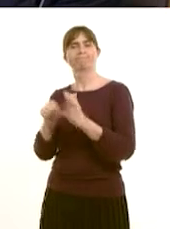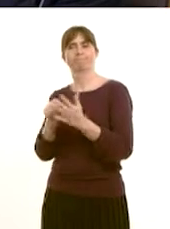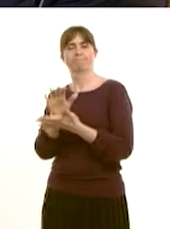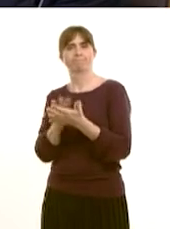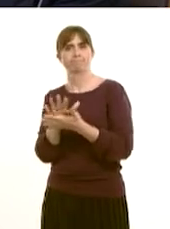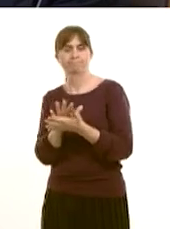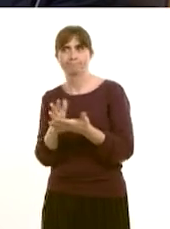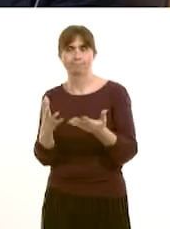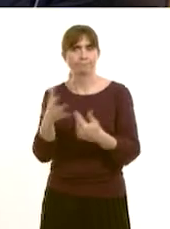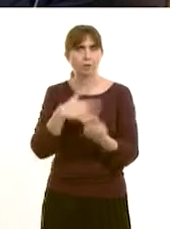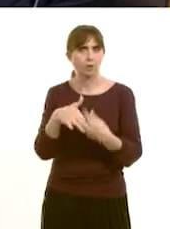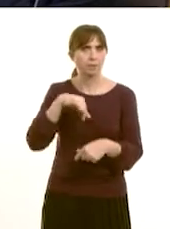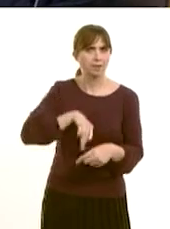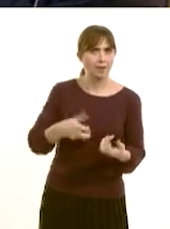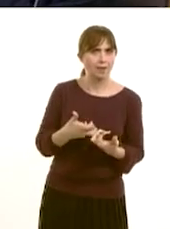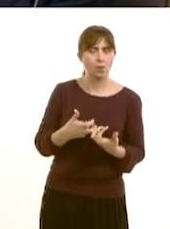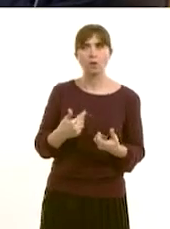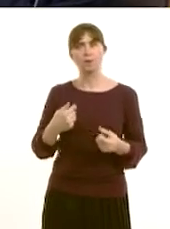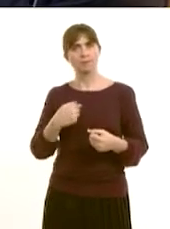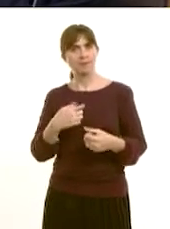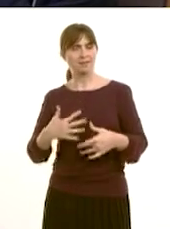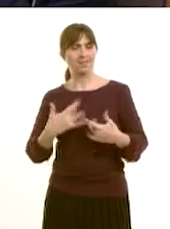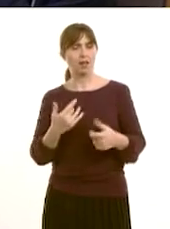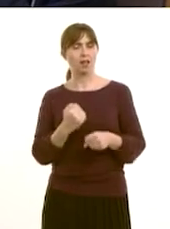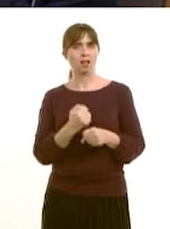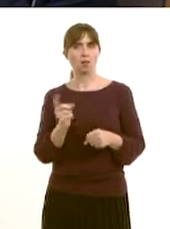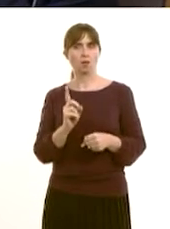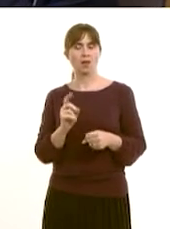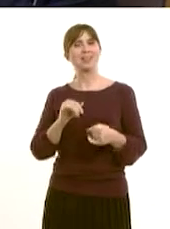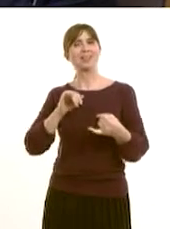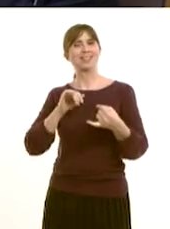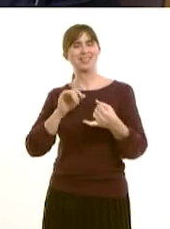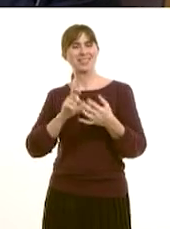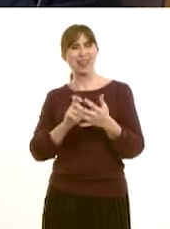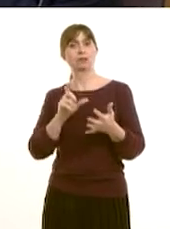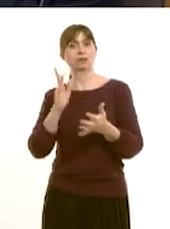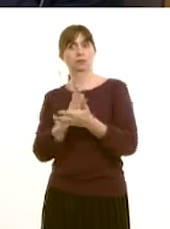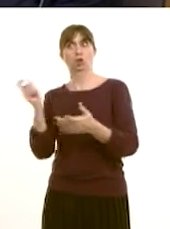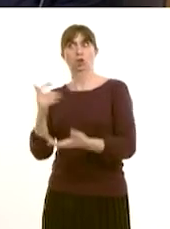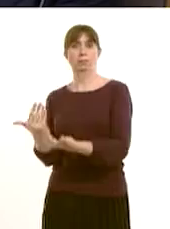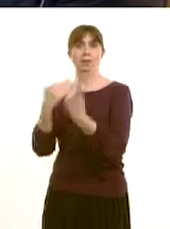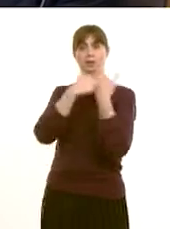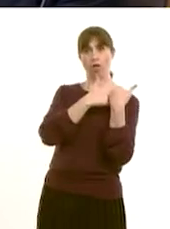My view is, and the Governmentís view is, that CILT is a planning levy and should be devolved. Thatís not the view of the UK Government.